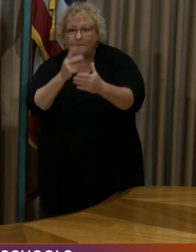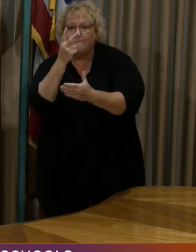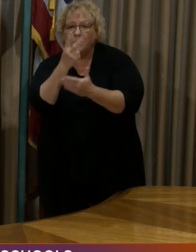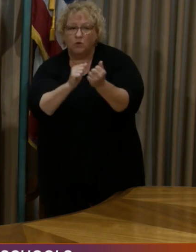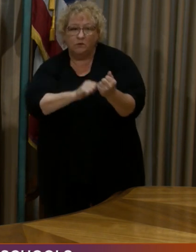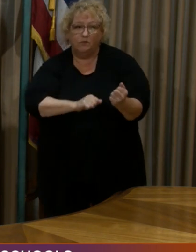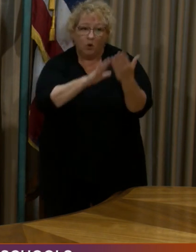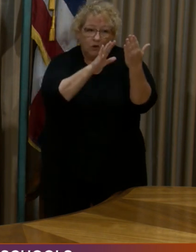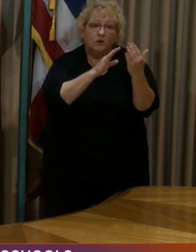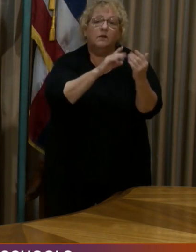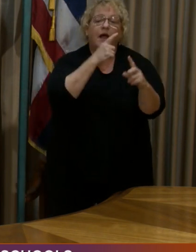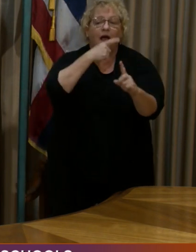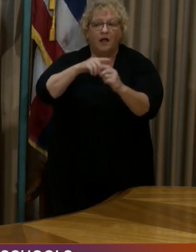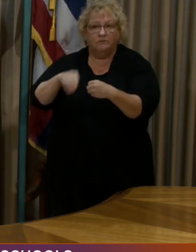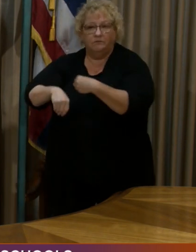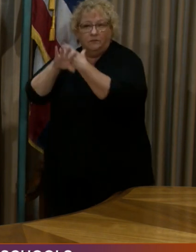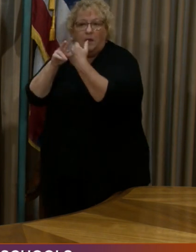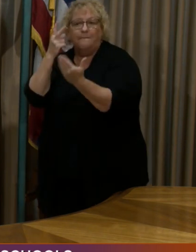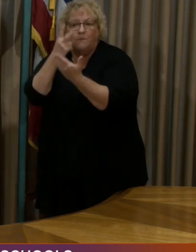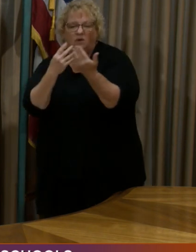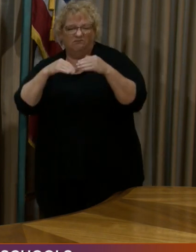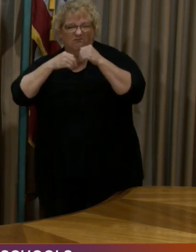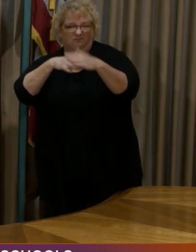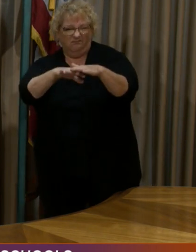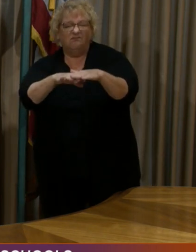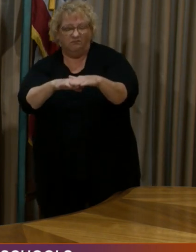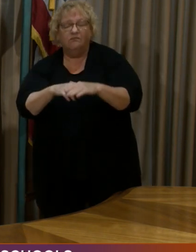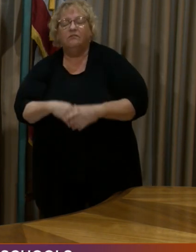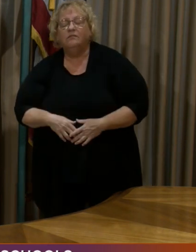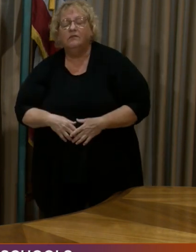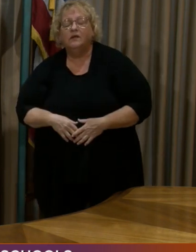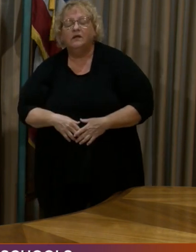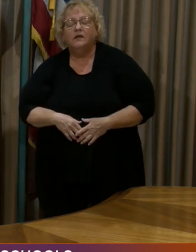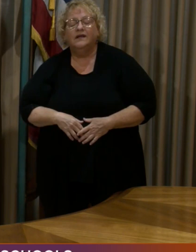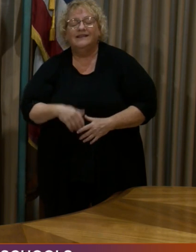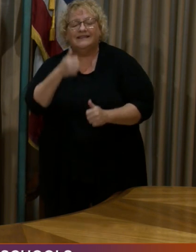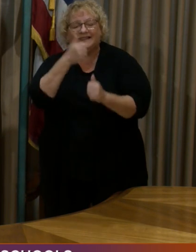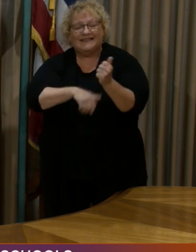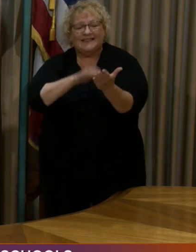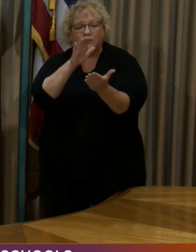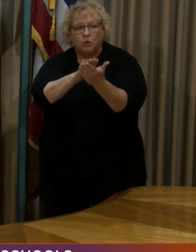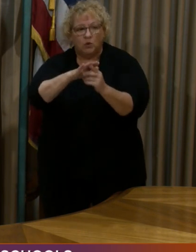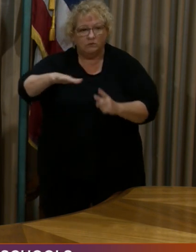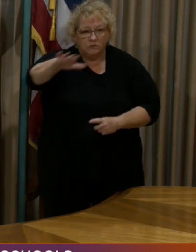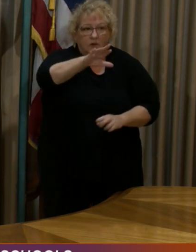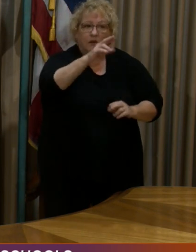LEARNING A BLENDED APPROACH BASED ON EACH SPECIFIC SCHOOLS READINESS IS NECESSARY.